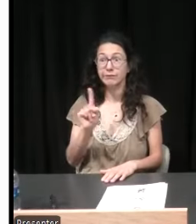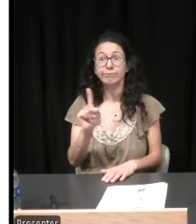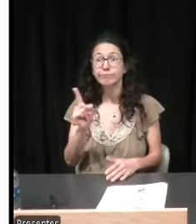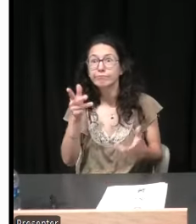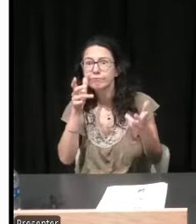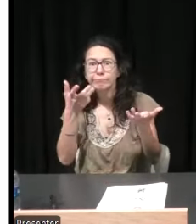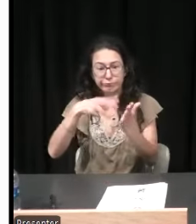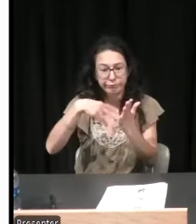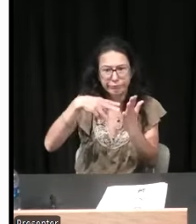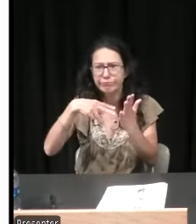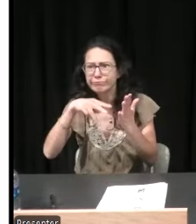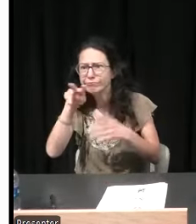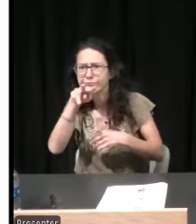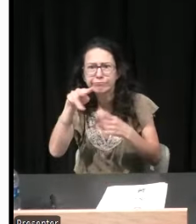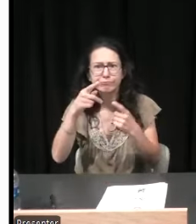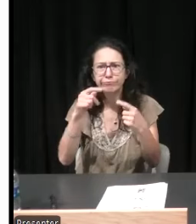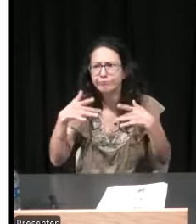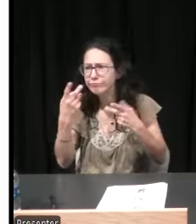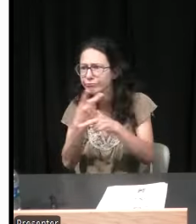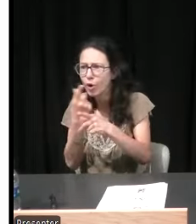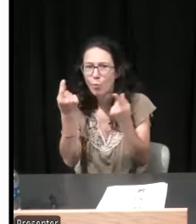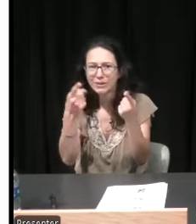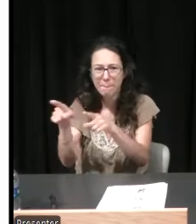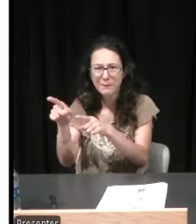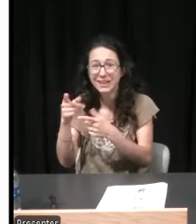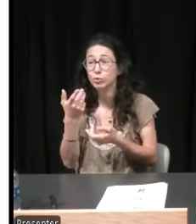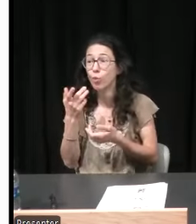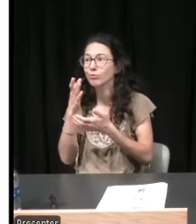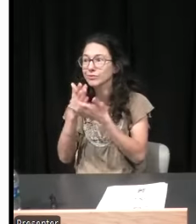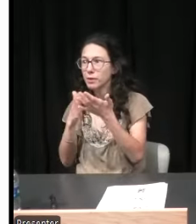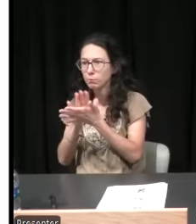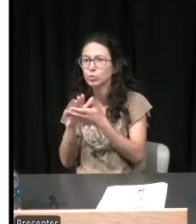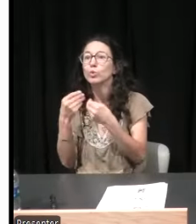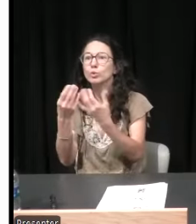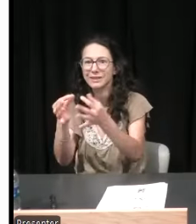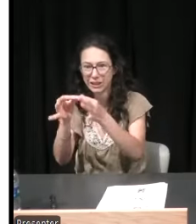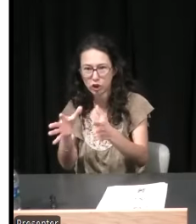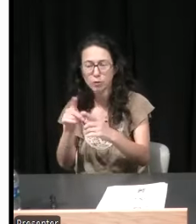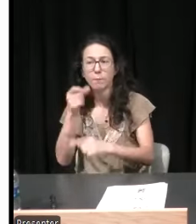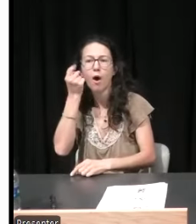an interpreter at all and the deaf student is trying to lip read and figure out what is going